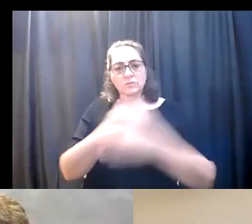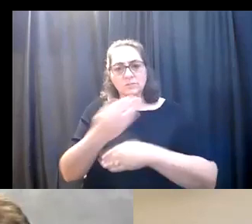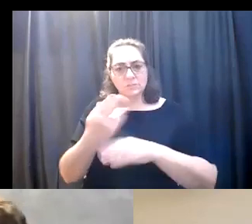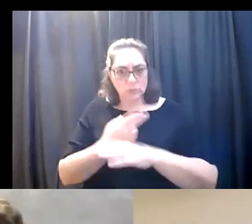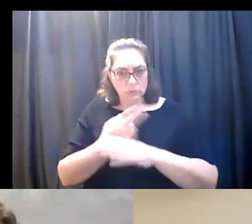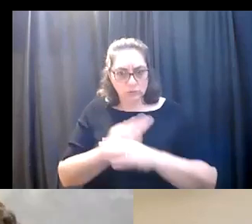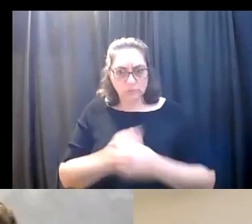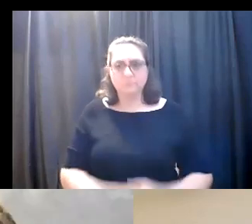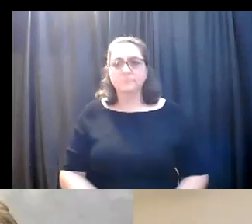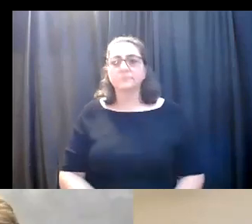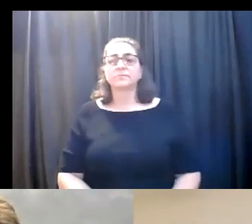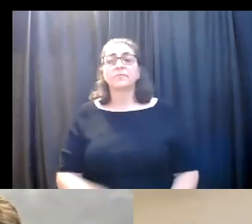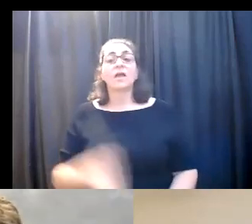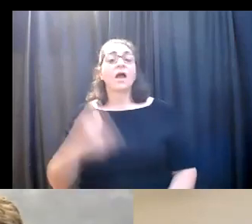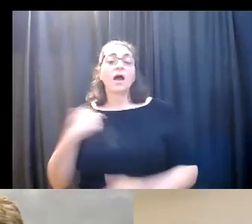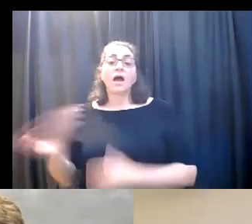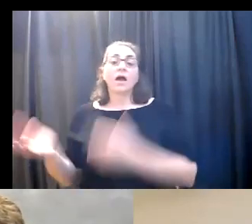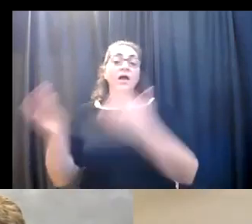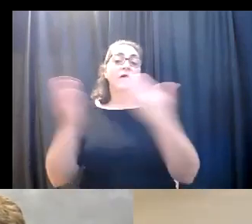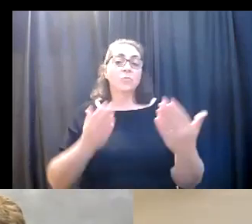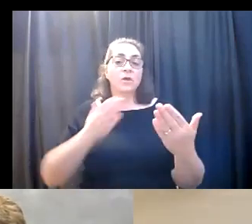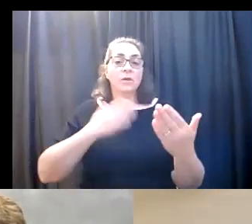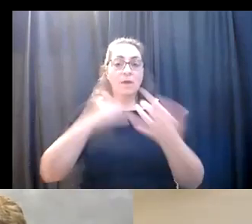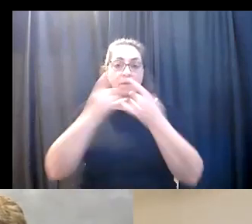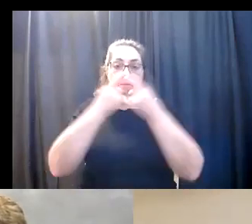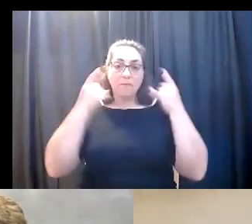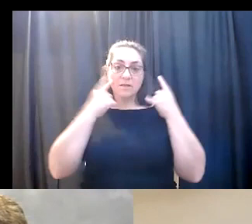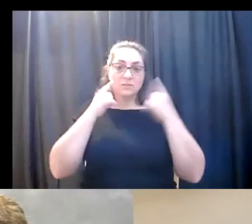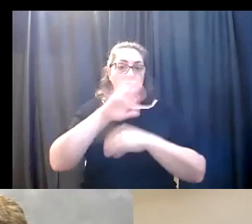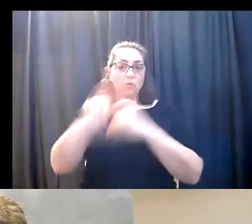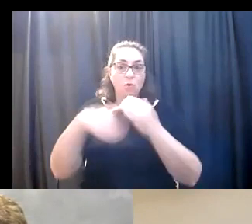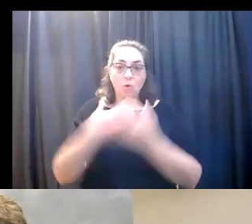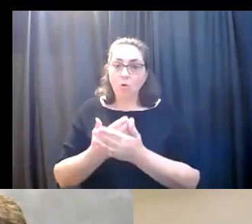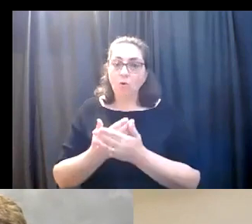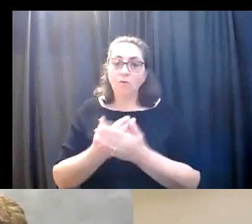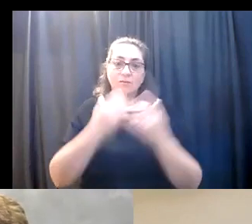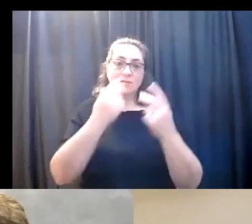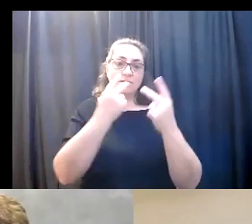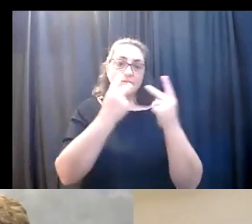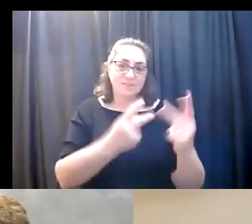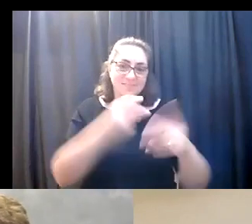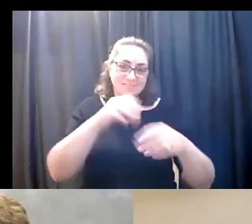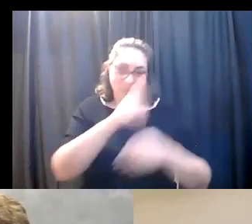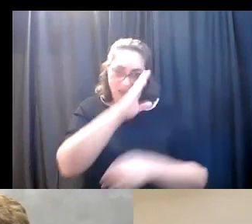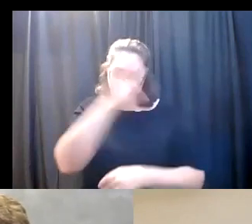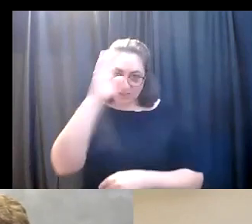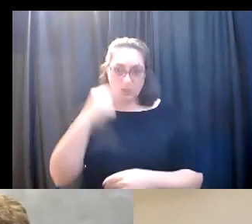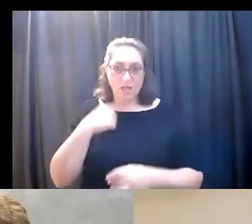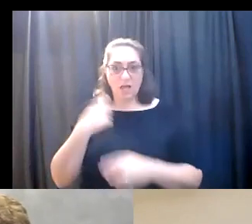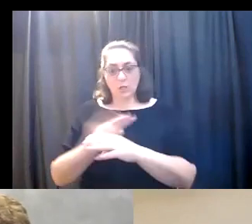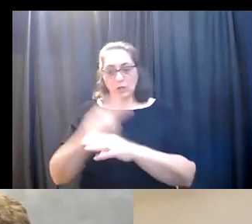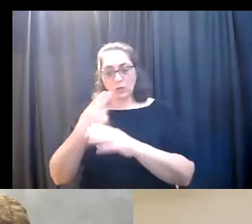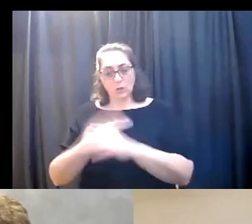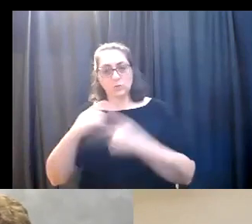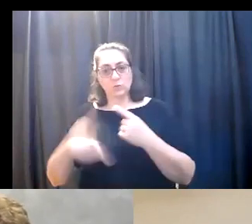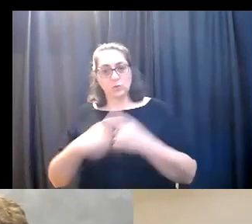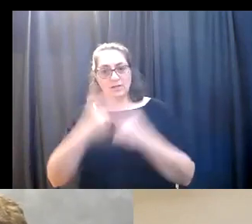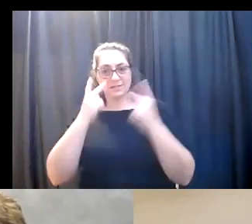one word that's not correct and it will leave you misunderstanding what was said or a specific